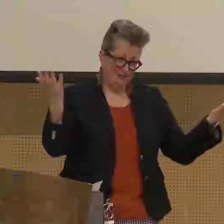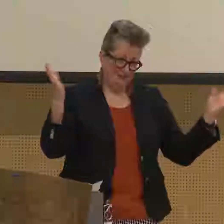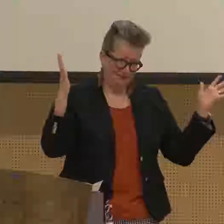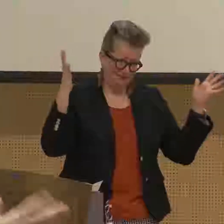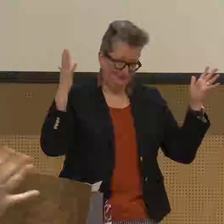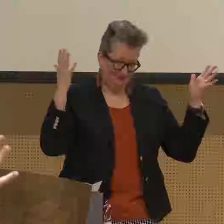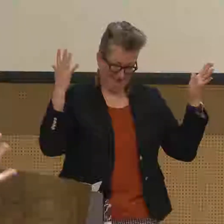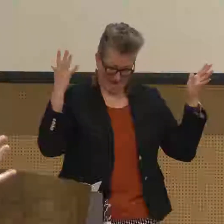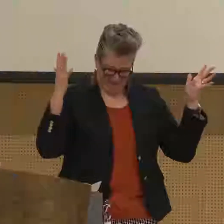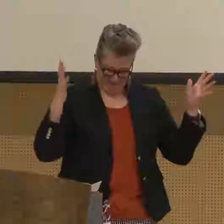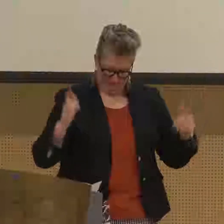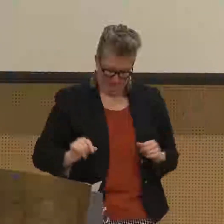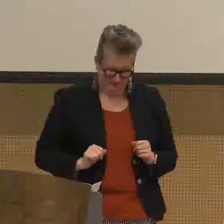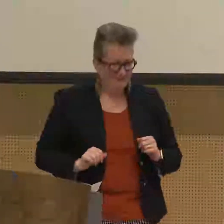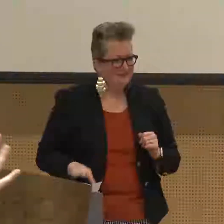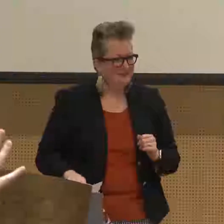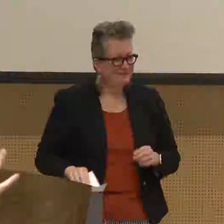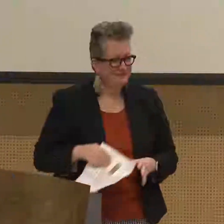So please welcome Dr. Marie Coppola.